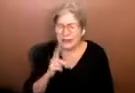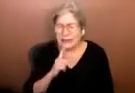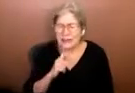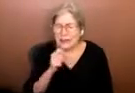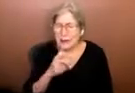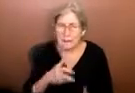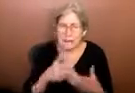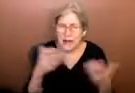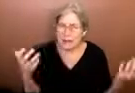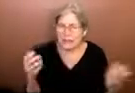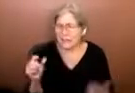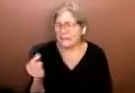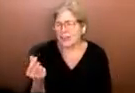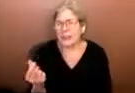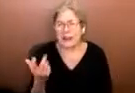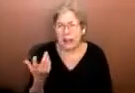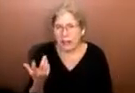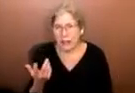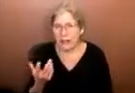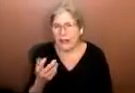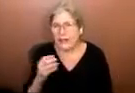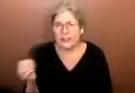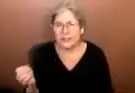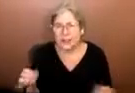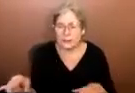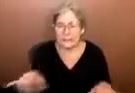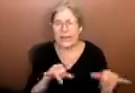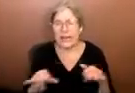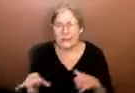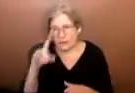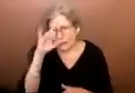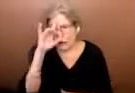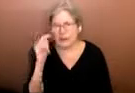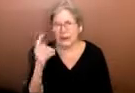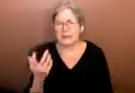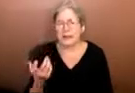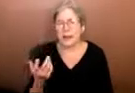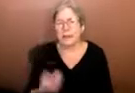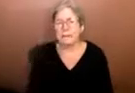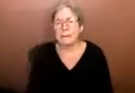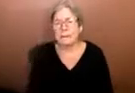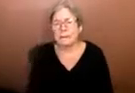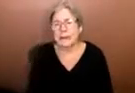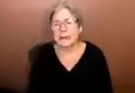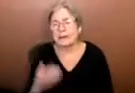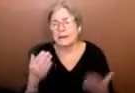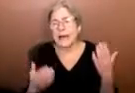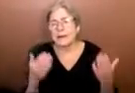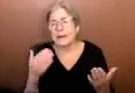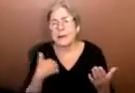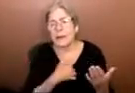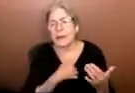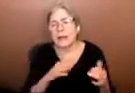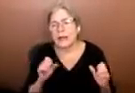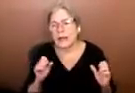little -- no sort of standard for it that exists. So maybe we can speak a little